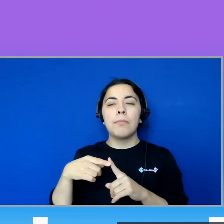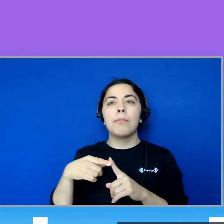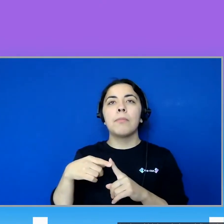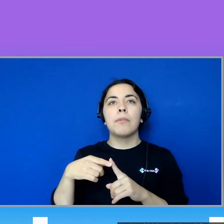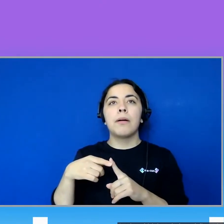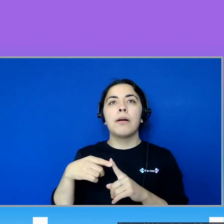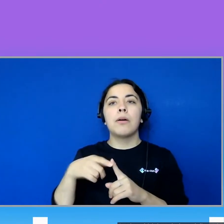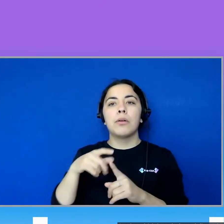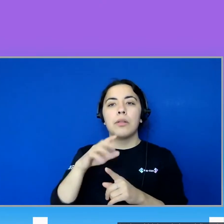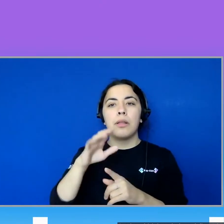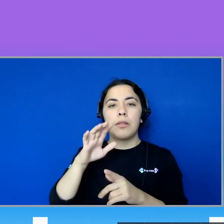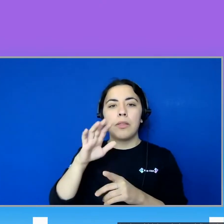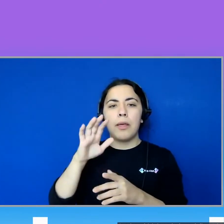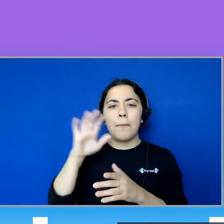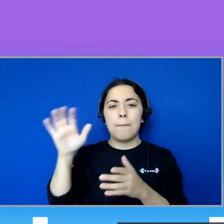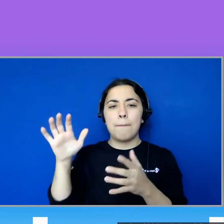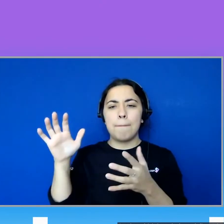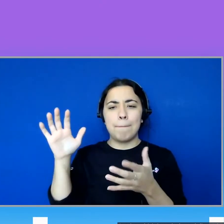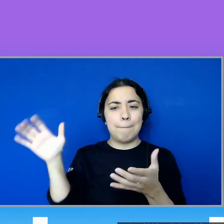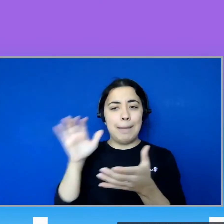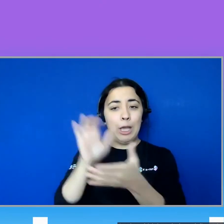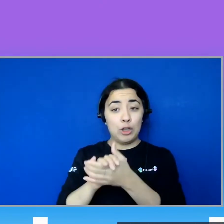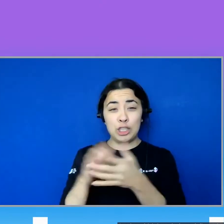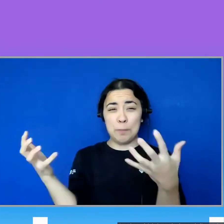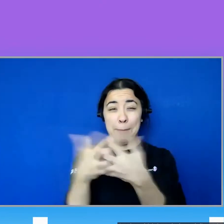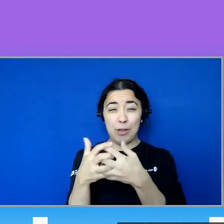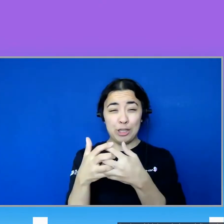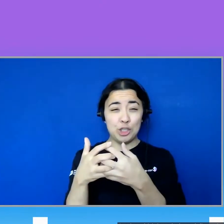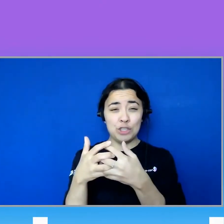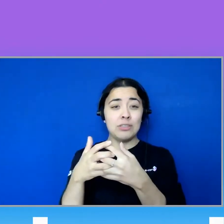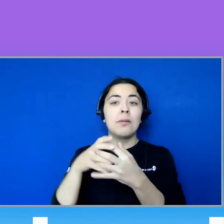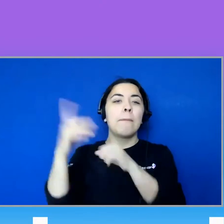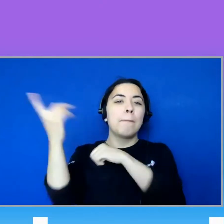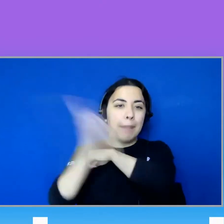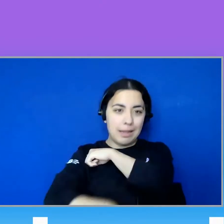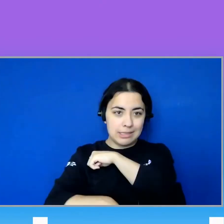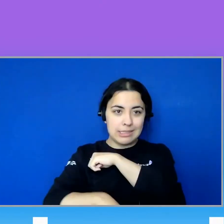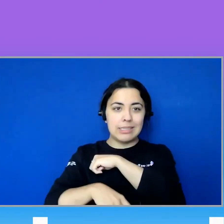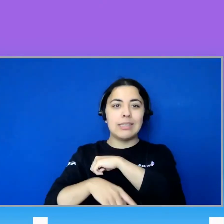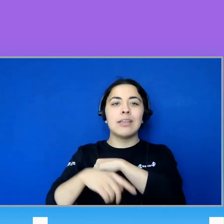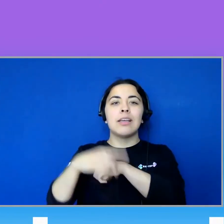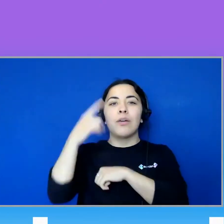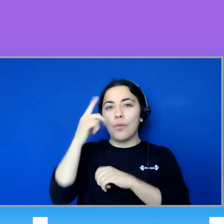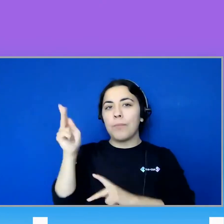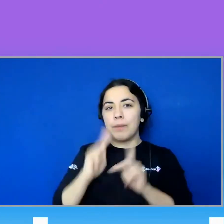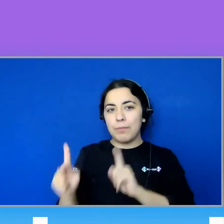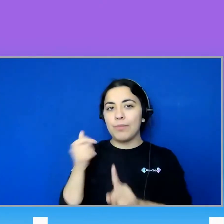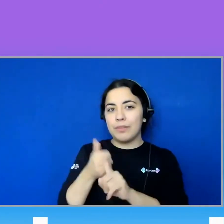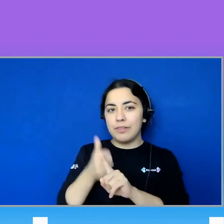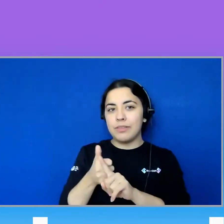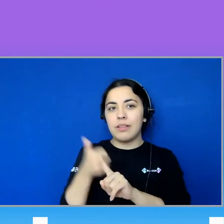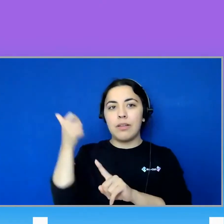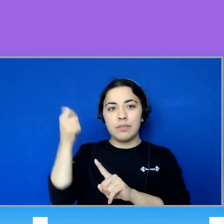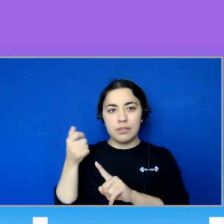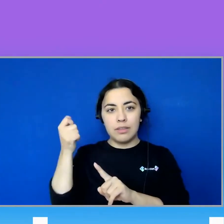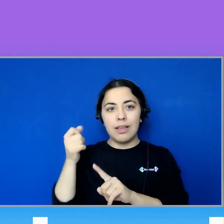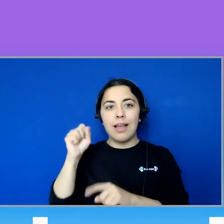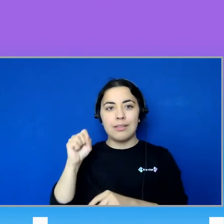SSI. It's a fantastic film and I really you want it? So it's